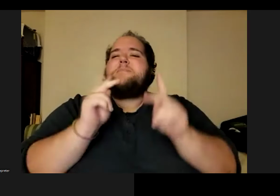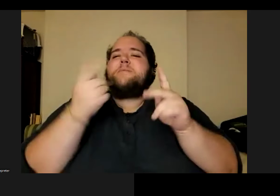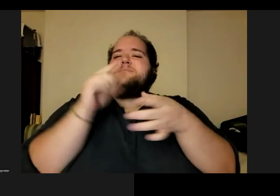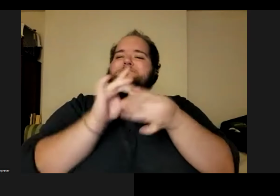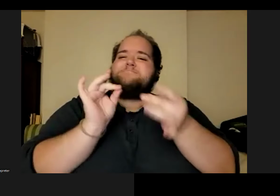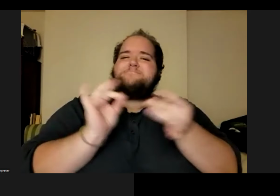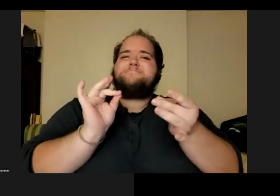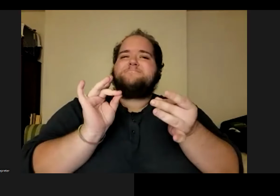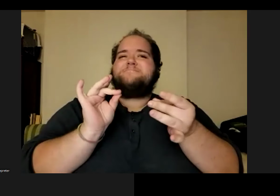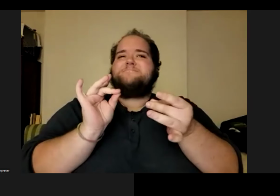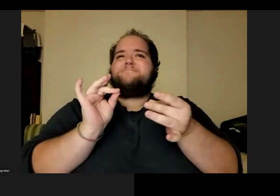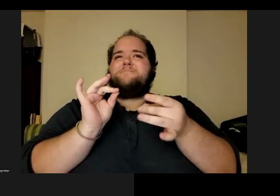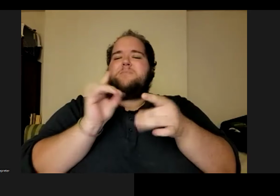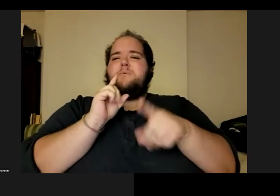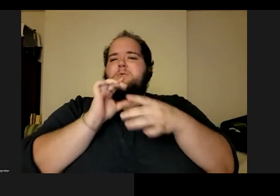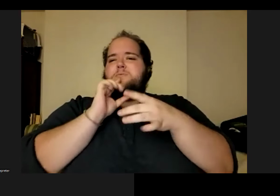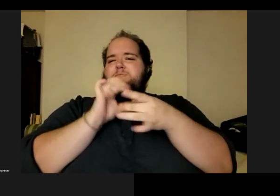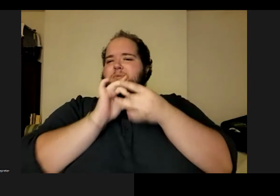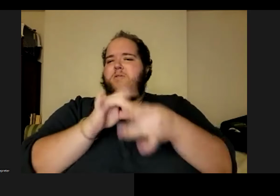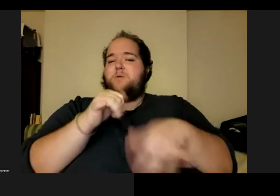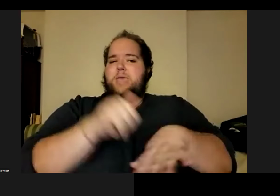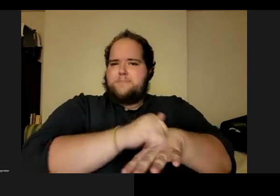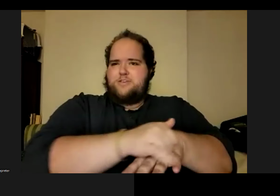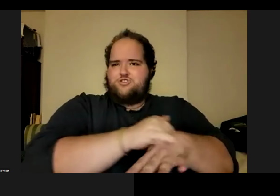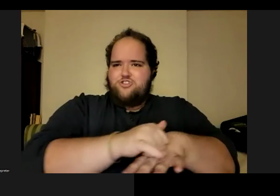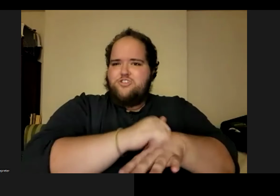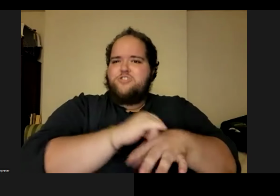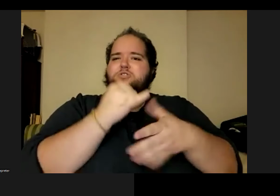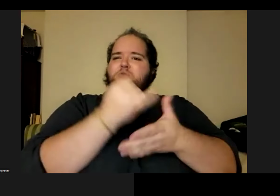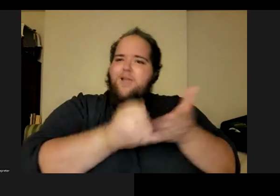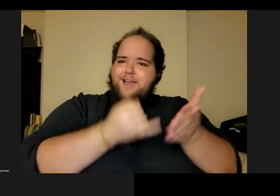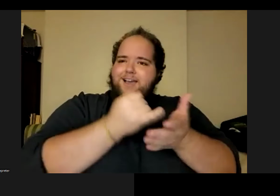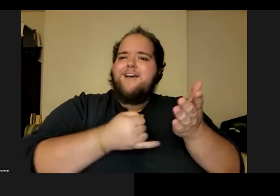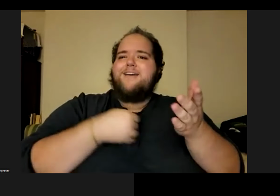In animation and in drawing. Like no one draws clean so